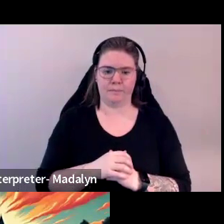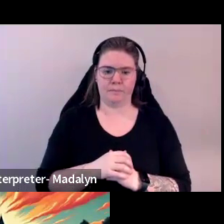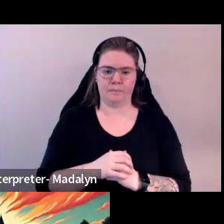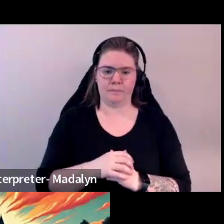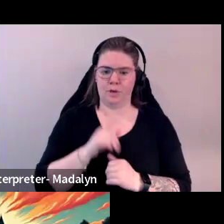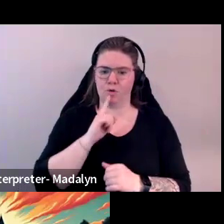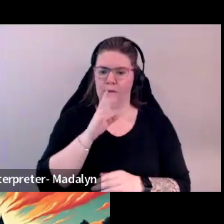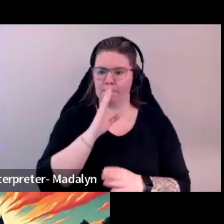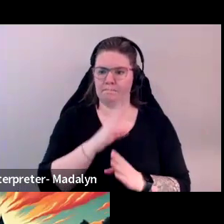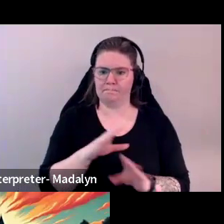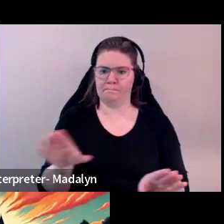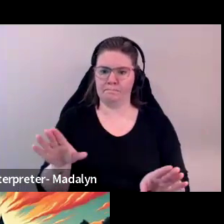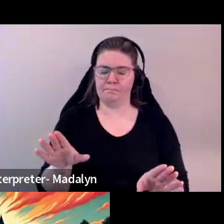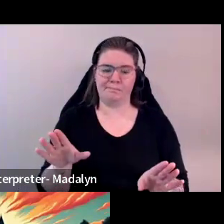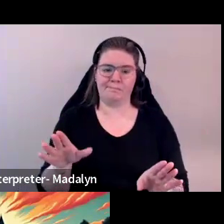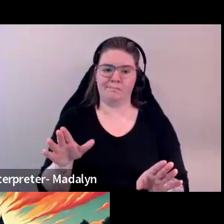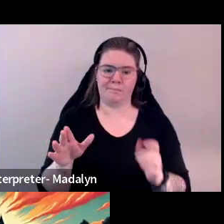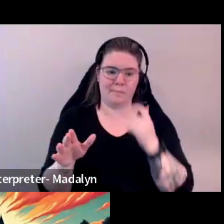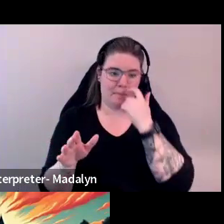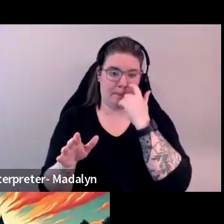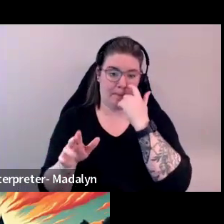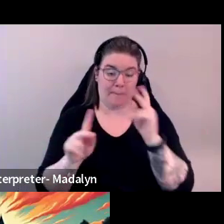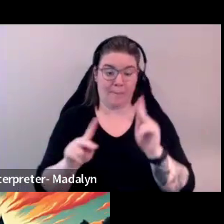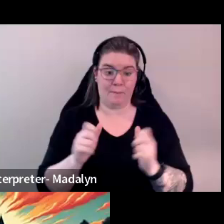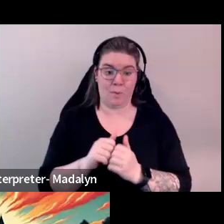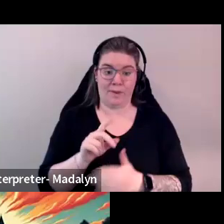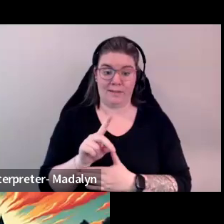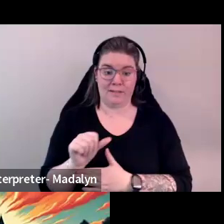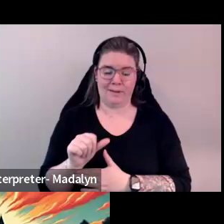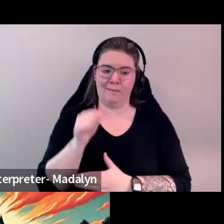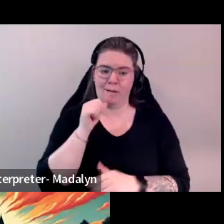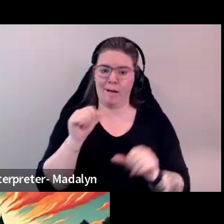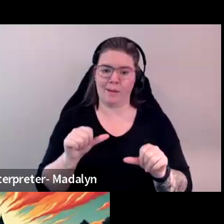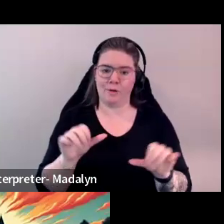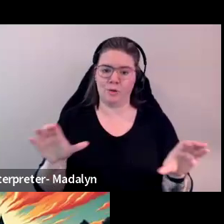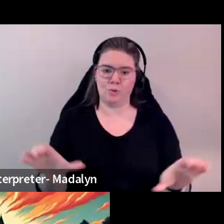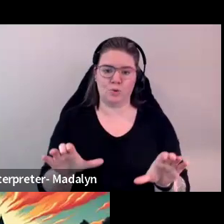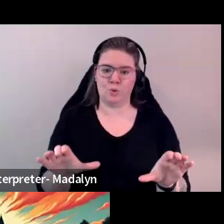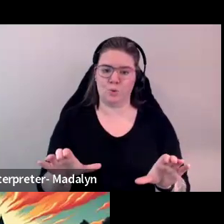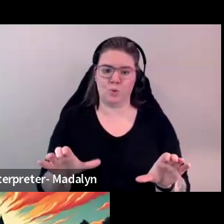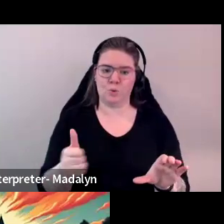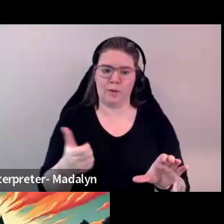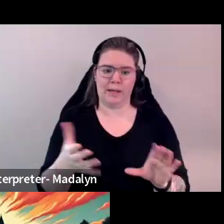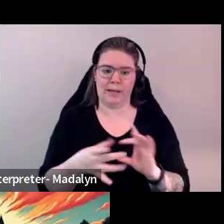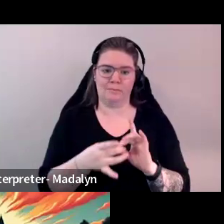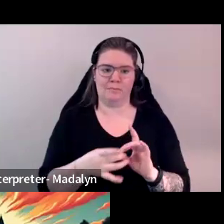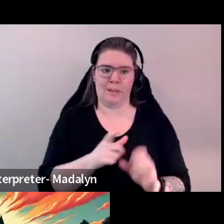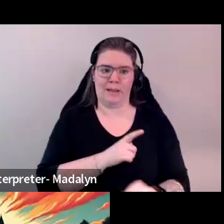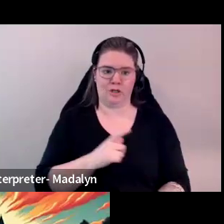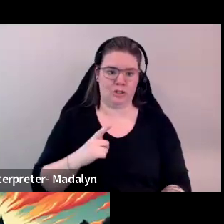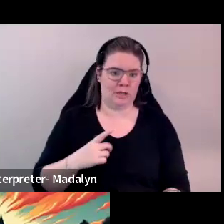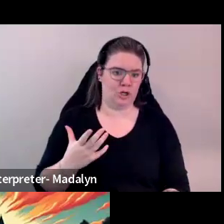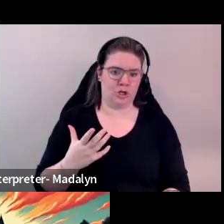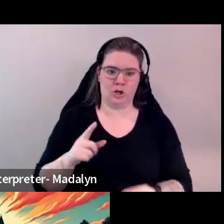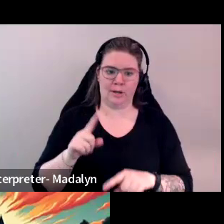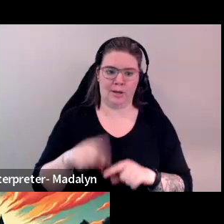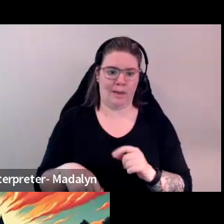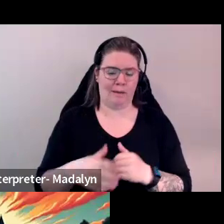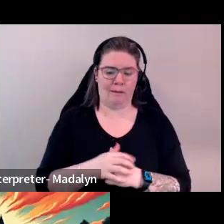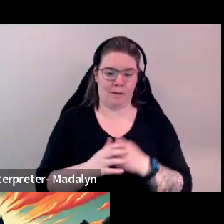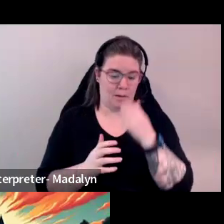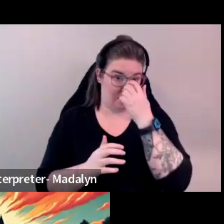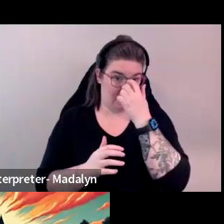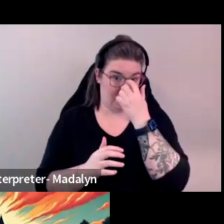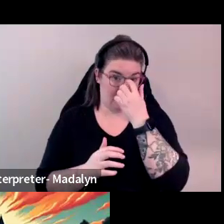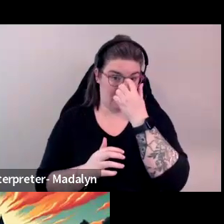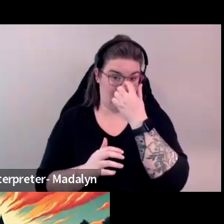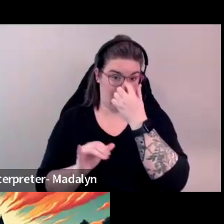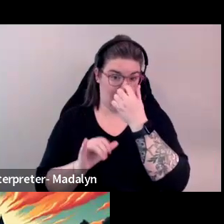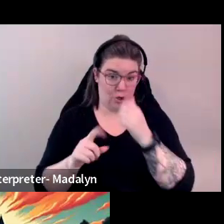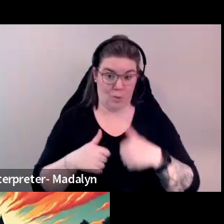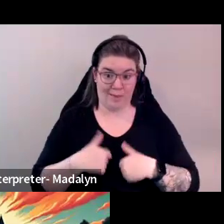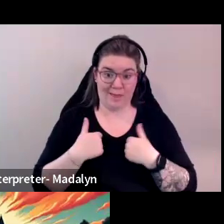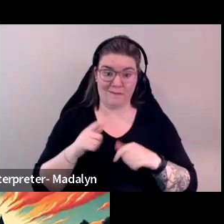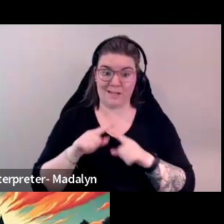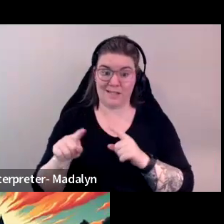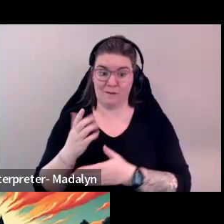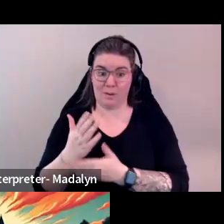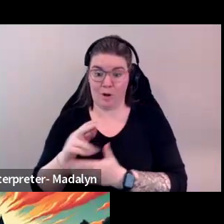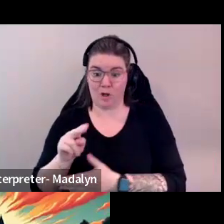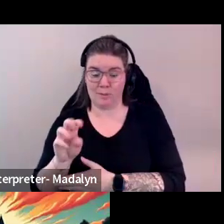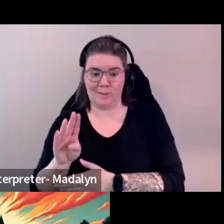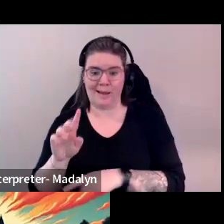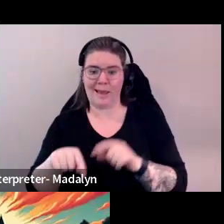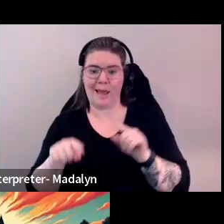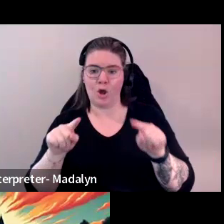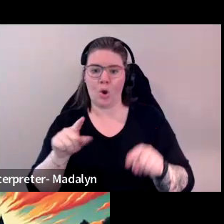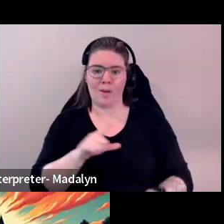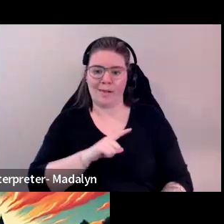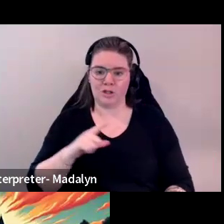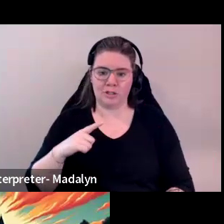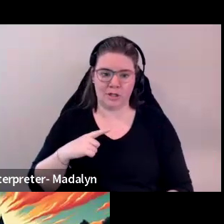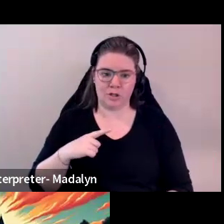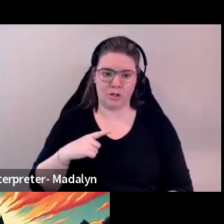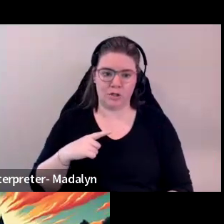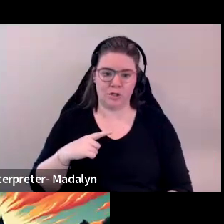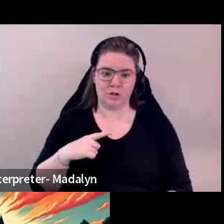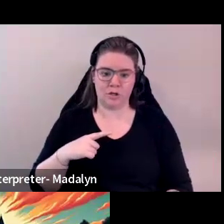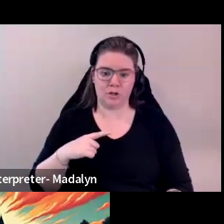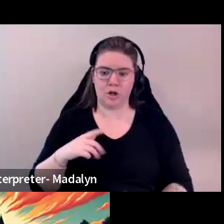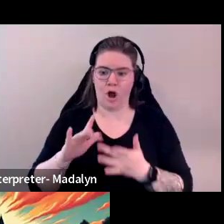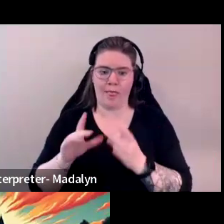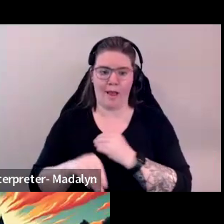Don Dew: because we're not able people. Disabilities are not able to do anything with the legislature. We're not able to so like, if you live in different parts of Nebraska, you can't go to the Legislature virtually you can't do anything virtually, and and